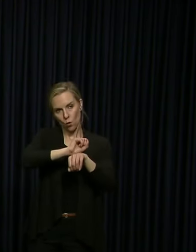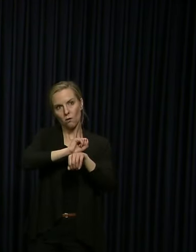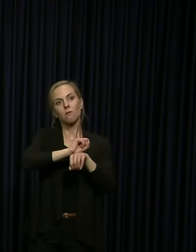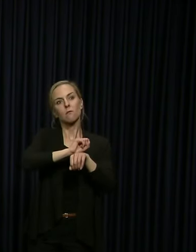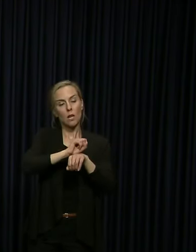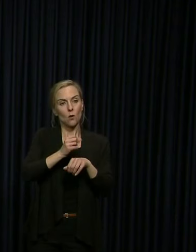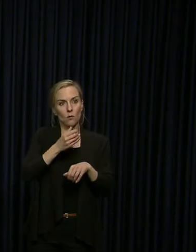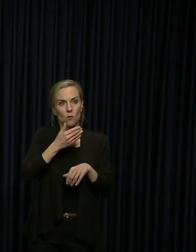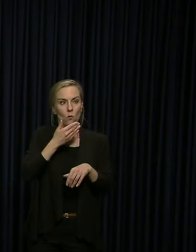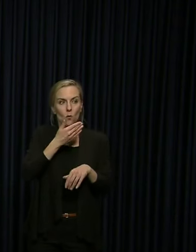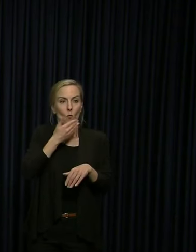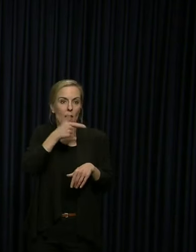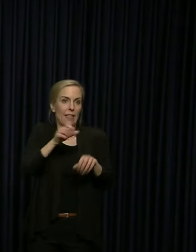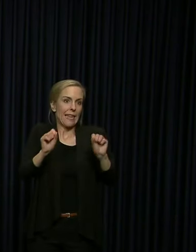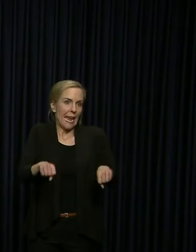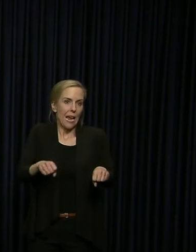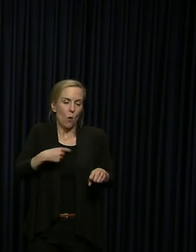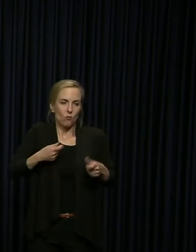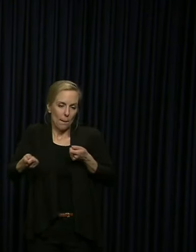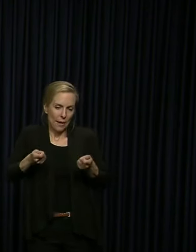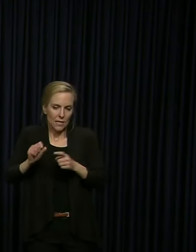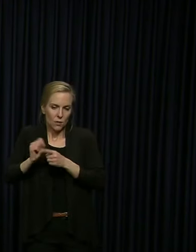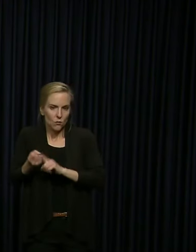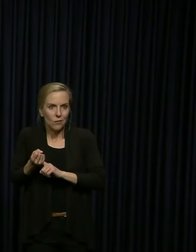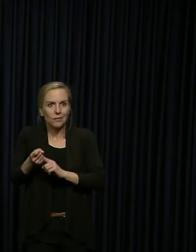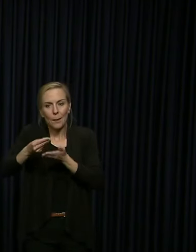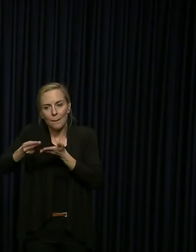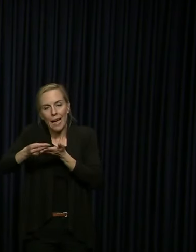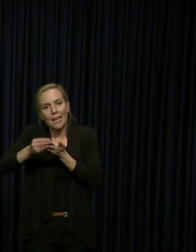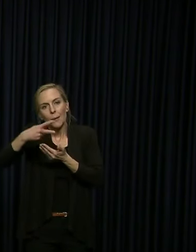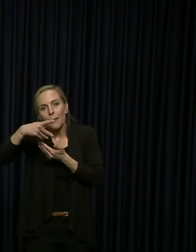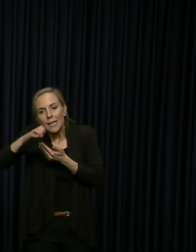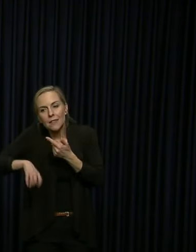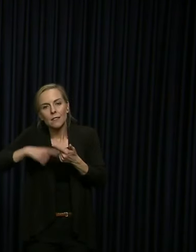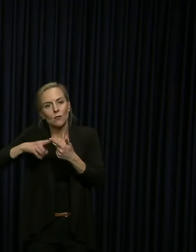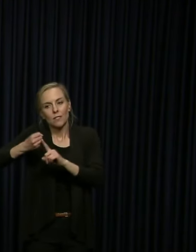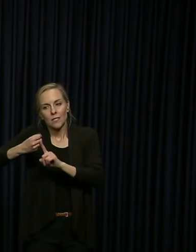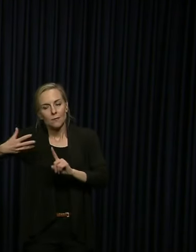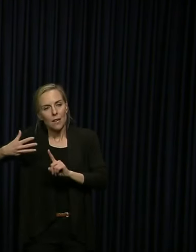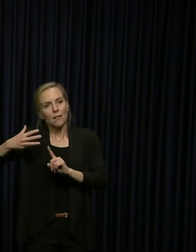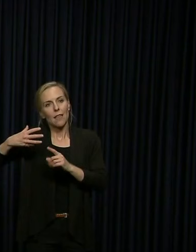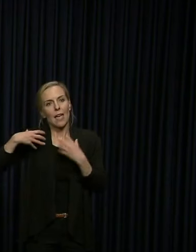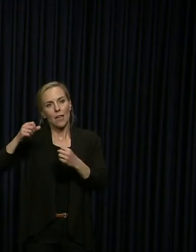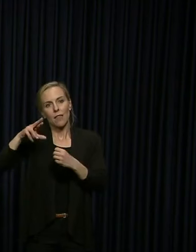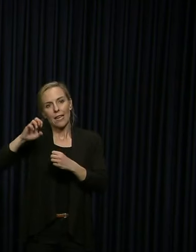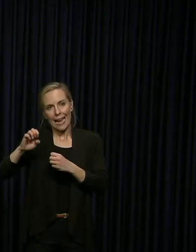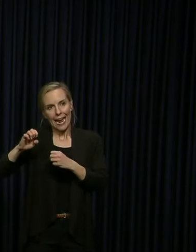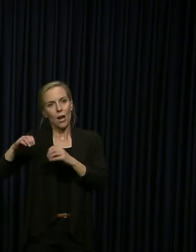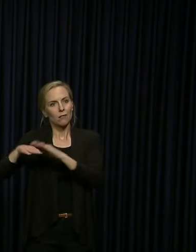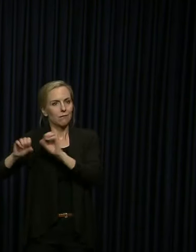THE PASTOR WASN'T THERE.